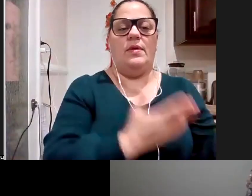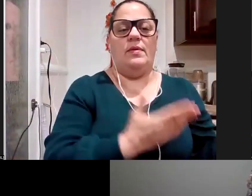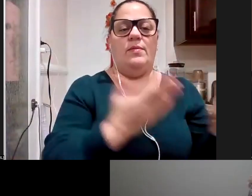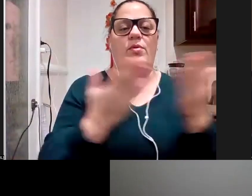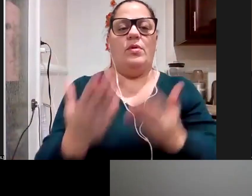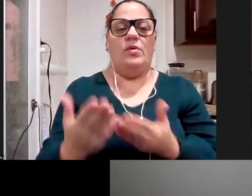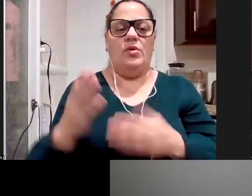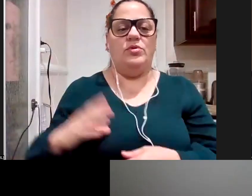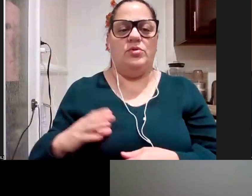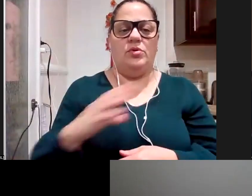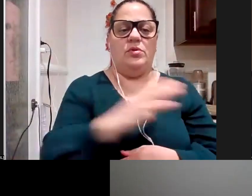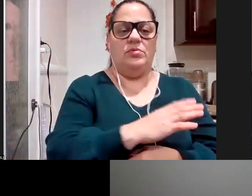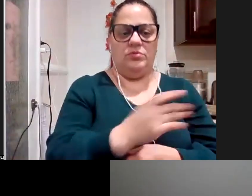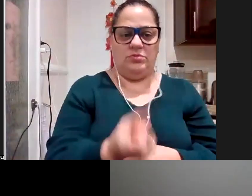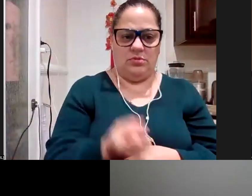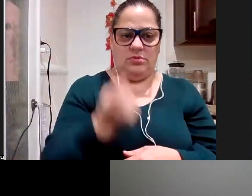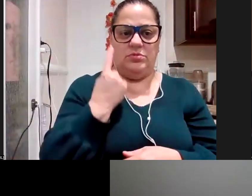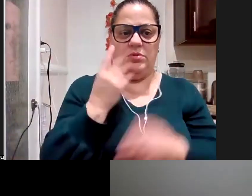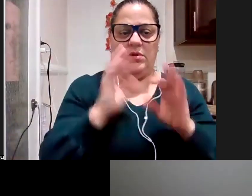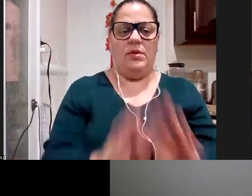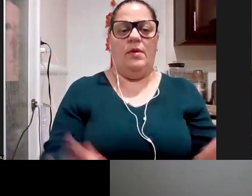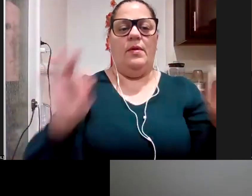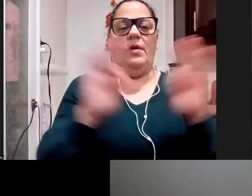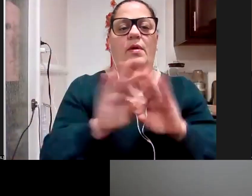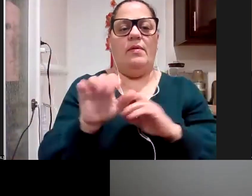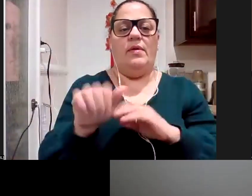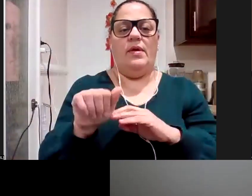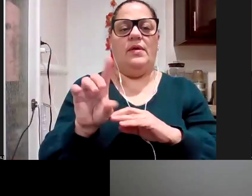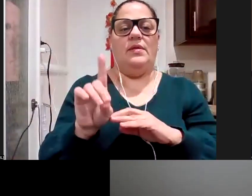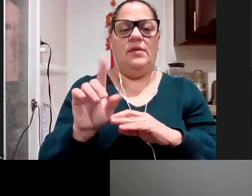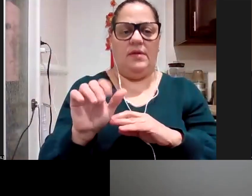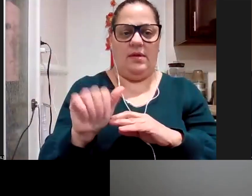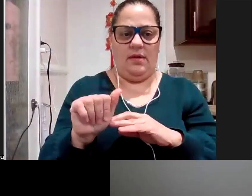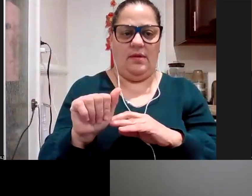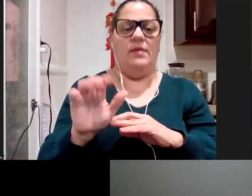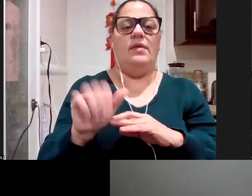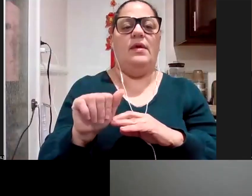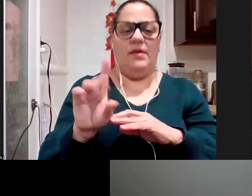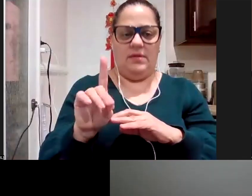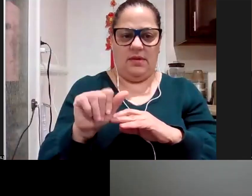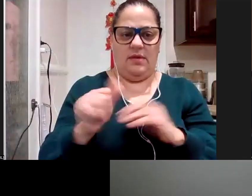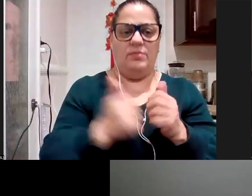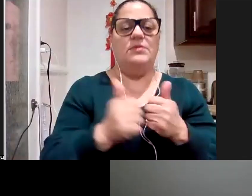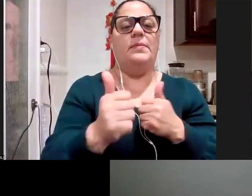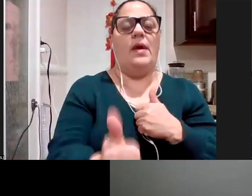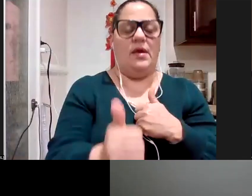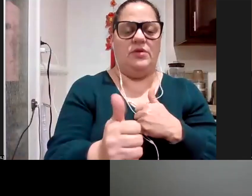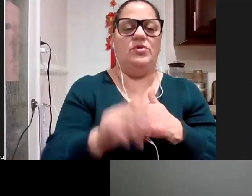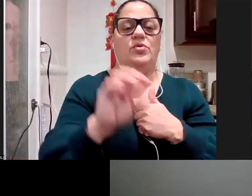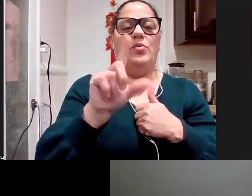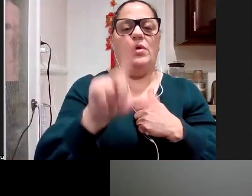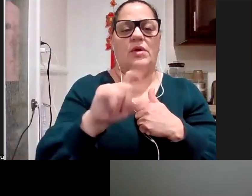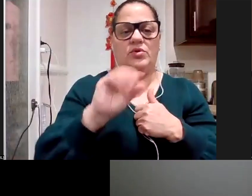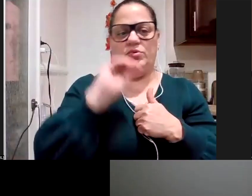that they would understand the importance of the ADA. and then the ADA got passed 100%. Uh,